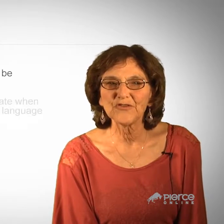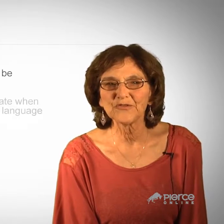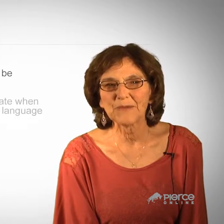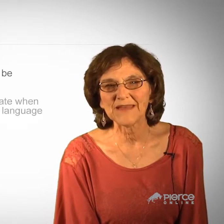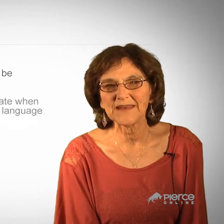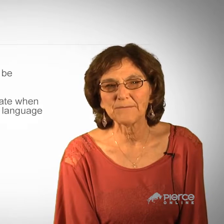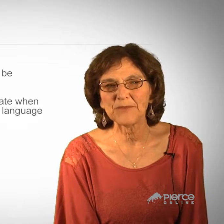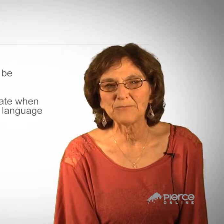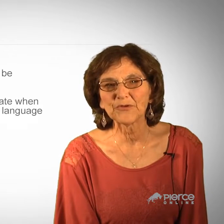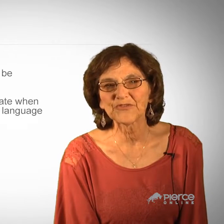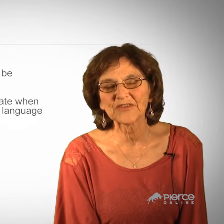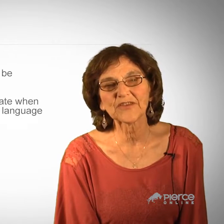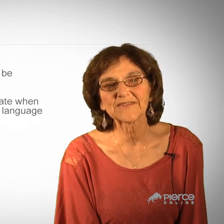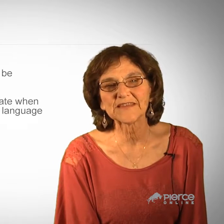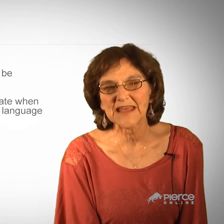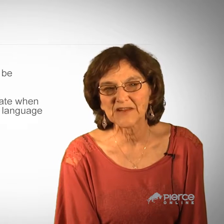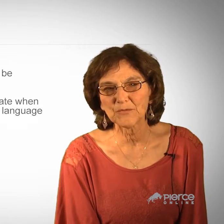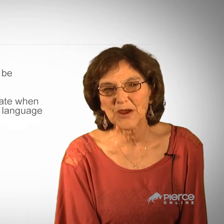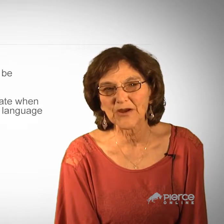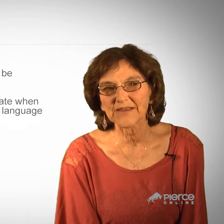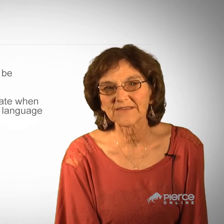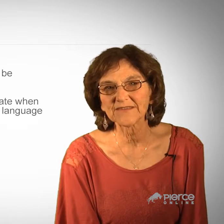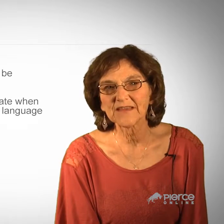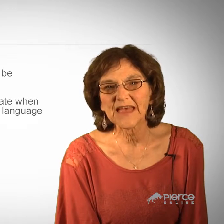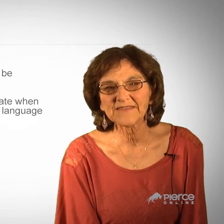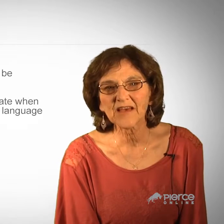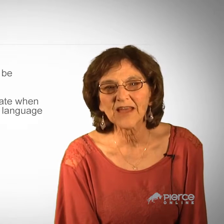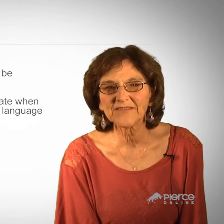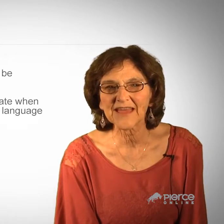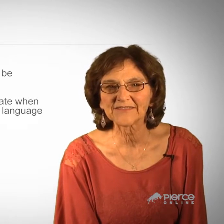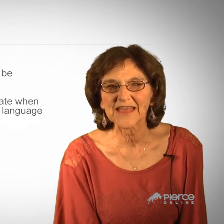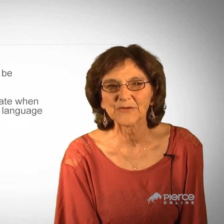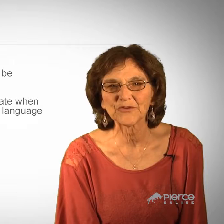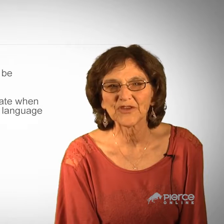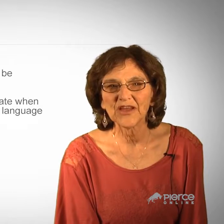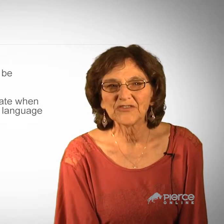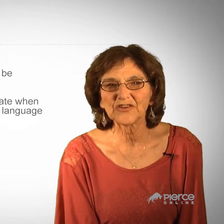used by people such as the Native Americans as a contact language, to